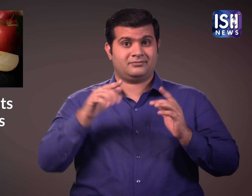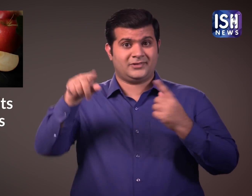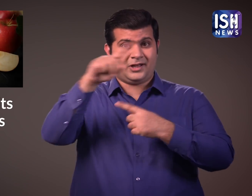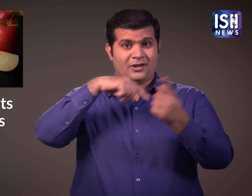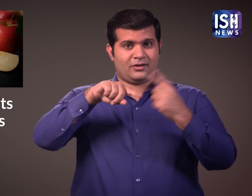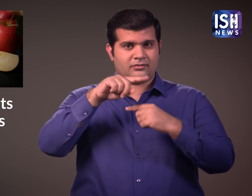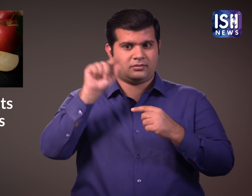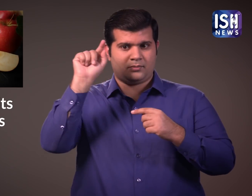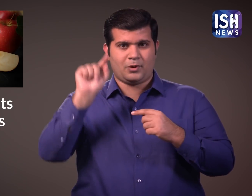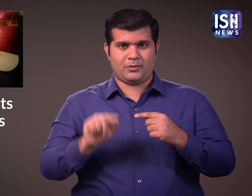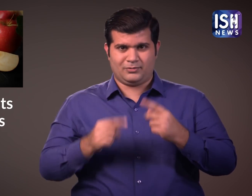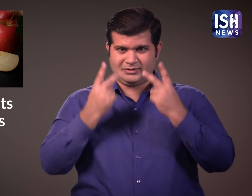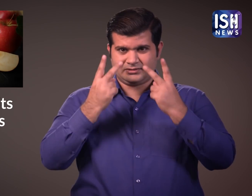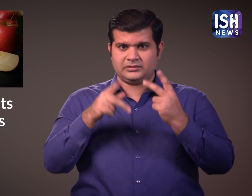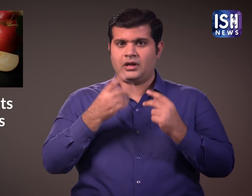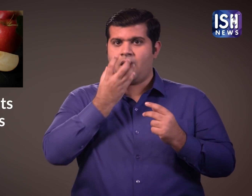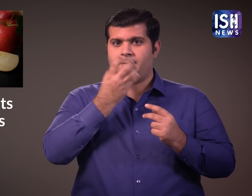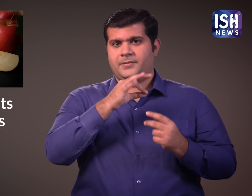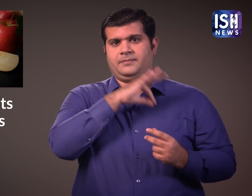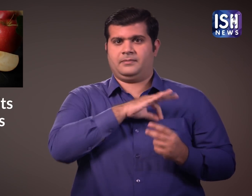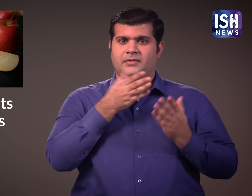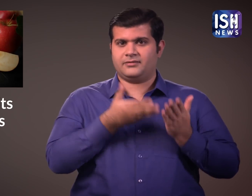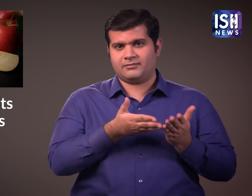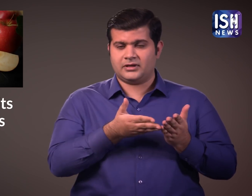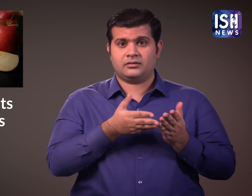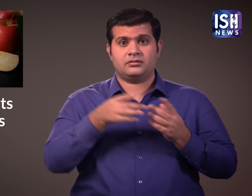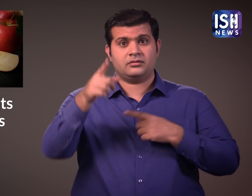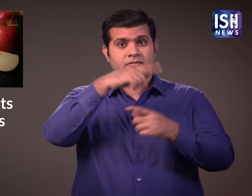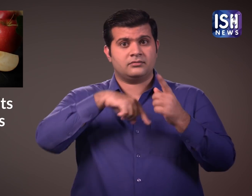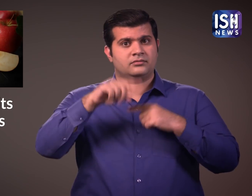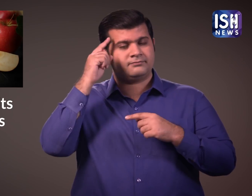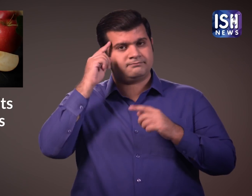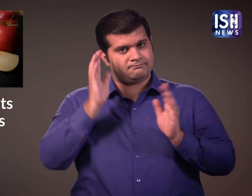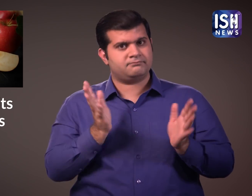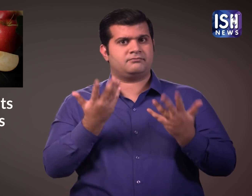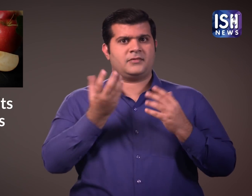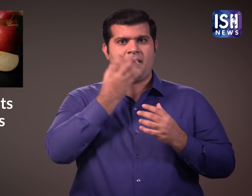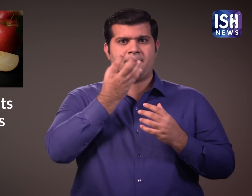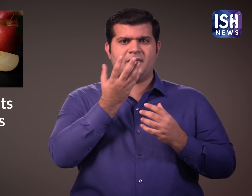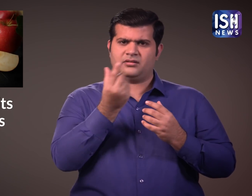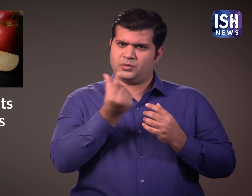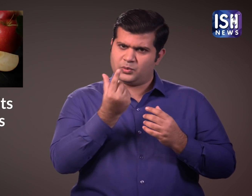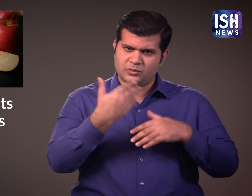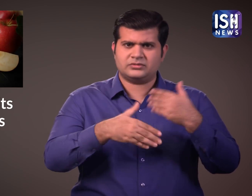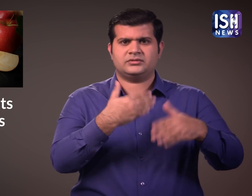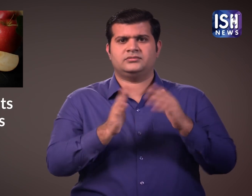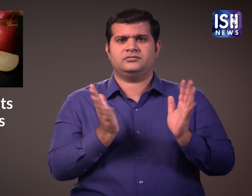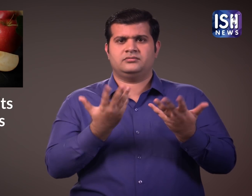Now that you have learnt the benefits of apples, start eating it.